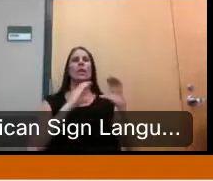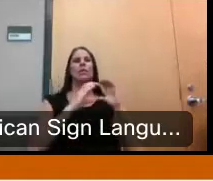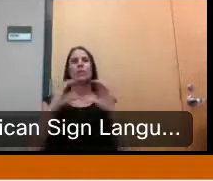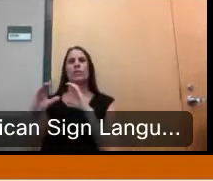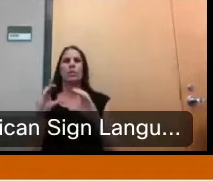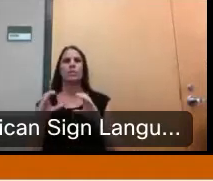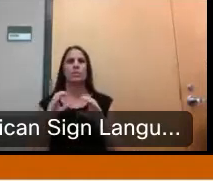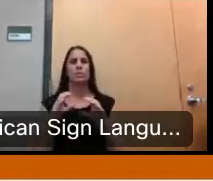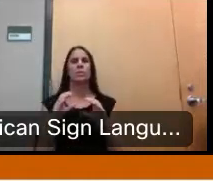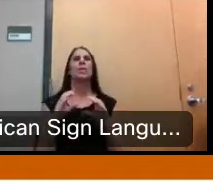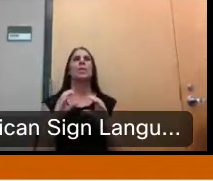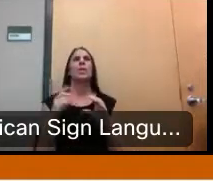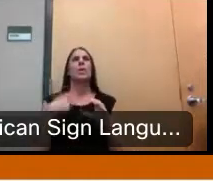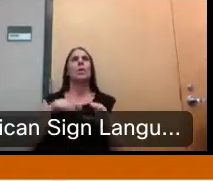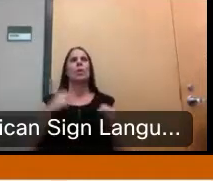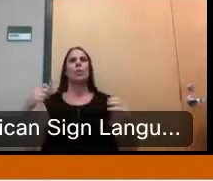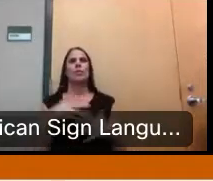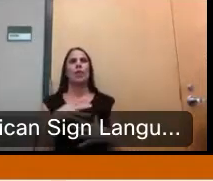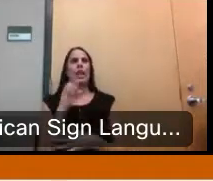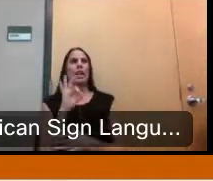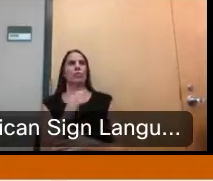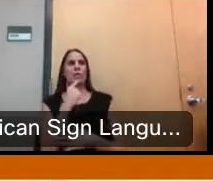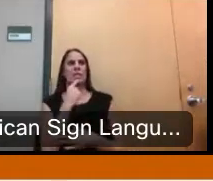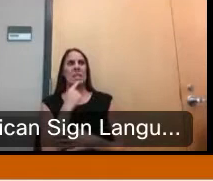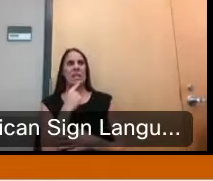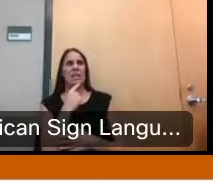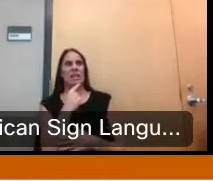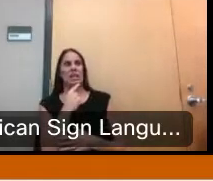direct conversation are there people who to be like, I could never say that to, like,